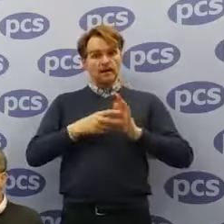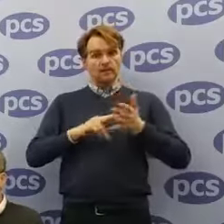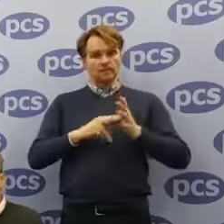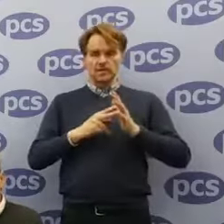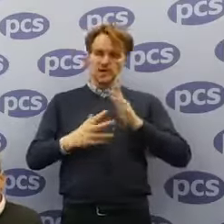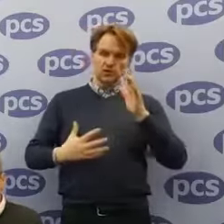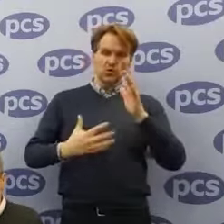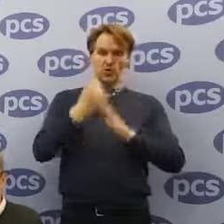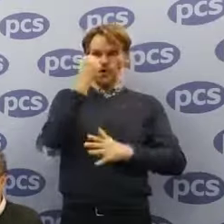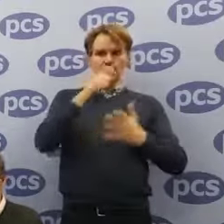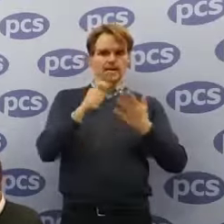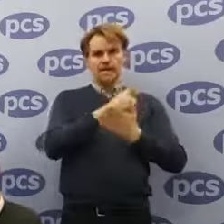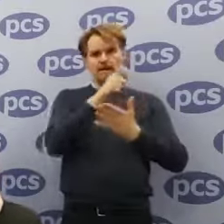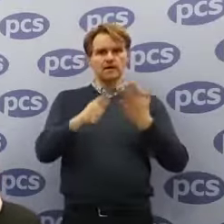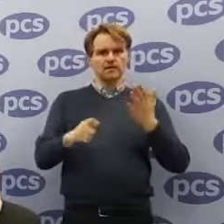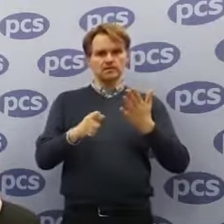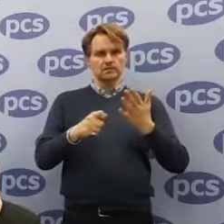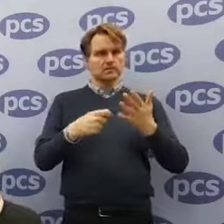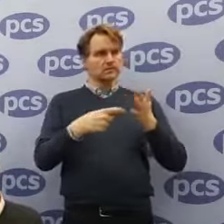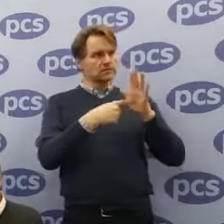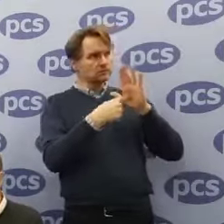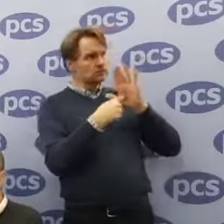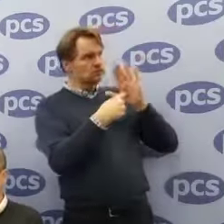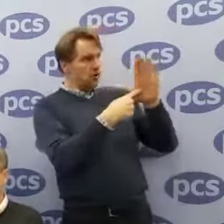the government that everybody feels strongly, so we do think we do want all